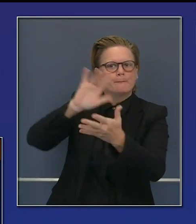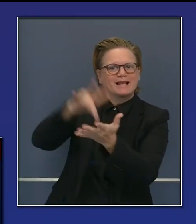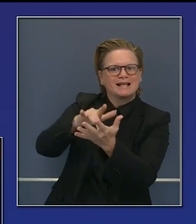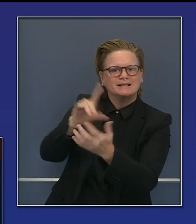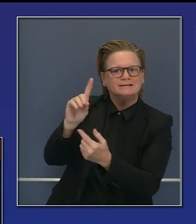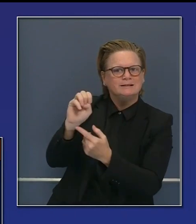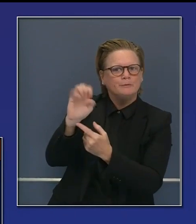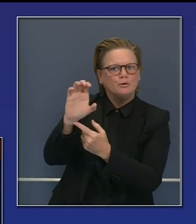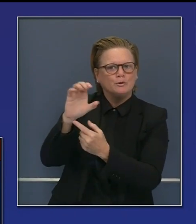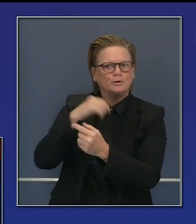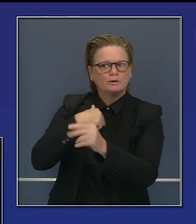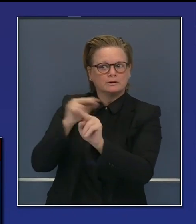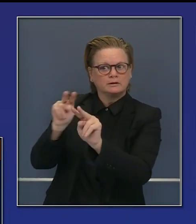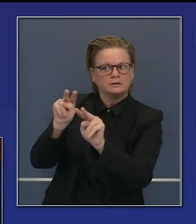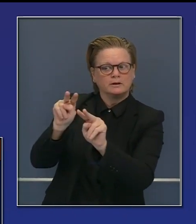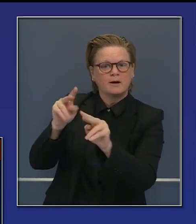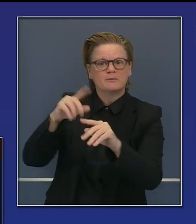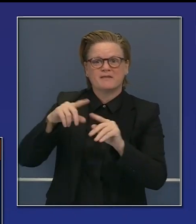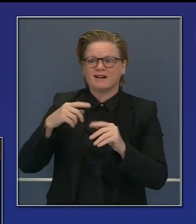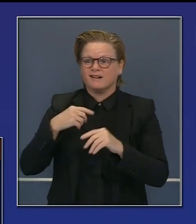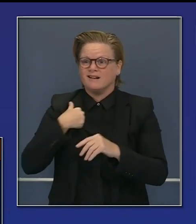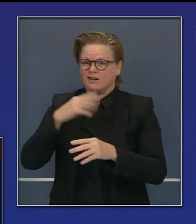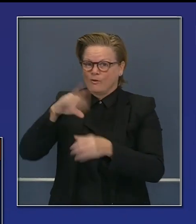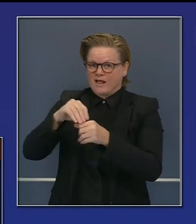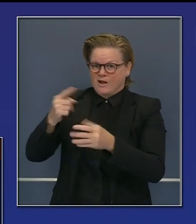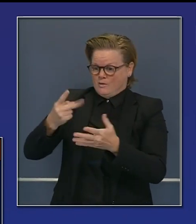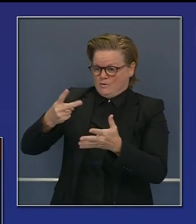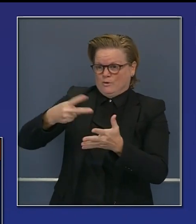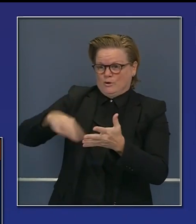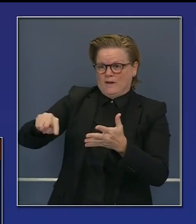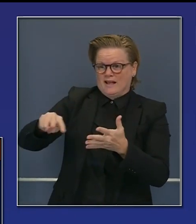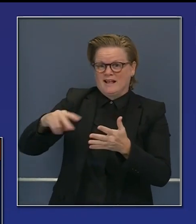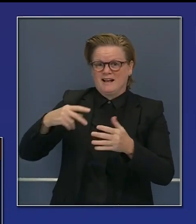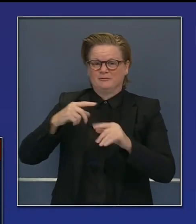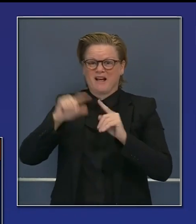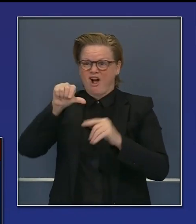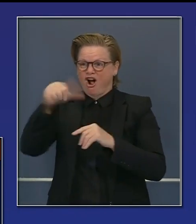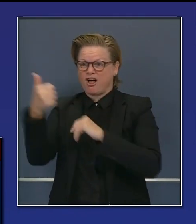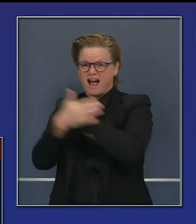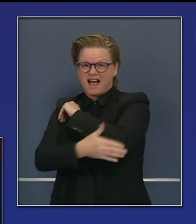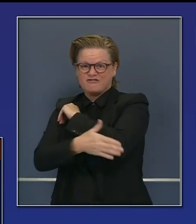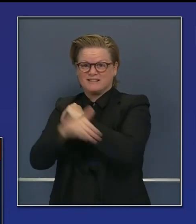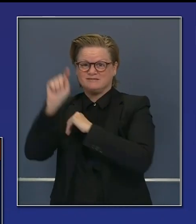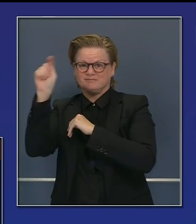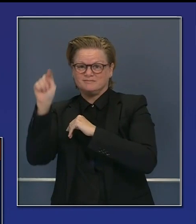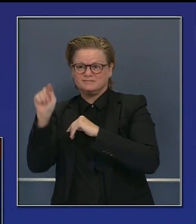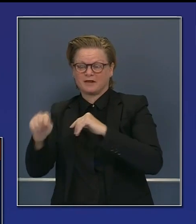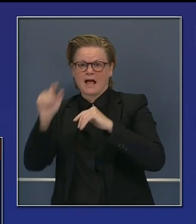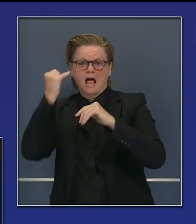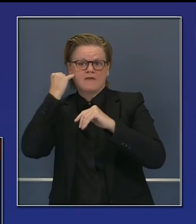MAYBE LATE DECEMBER. BUT ALL WITHIN JUST THE NEXT